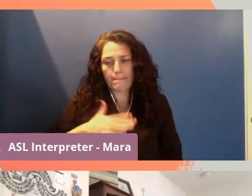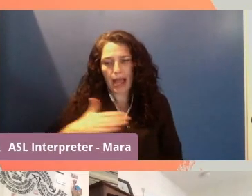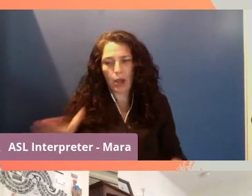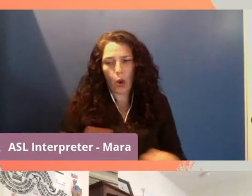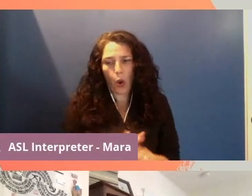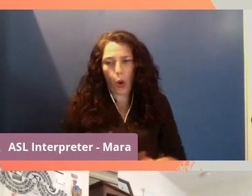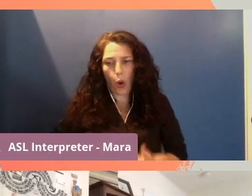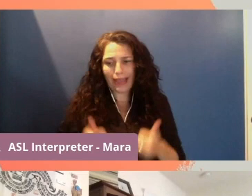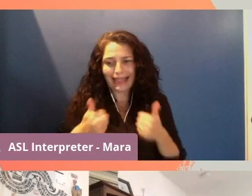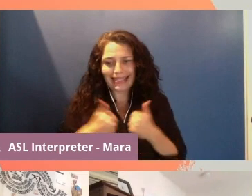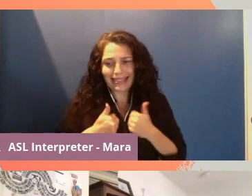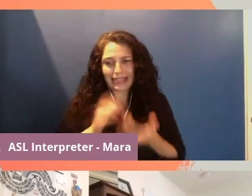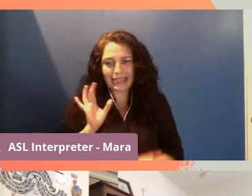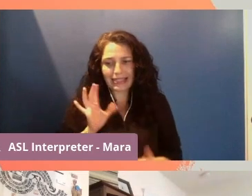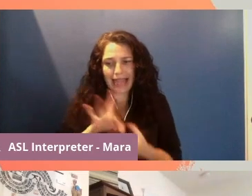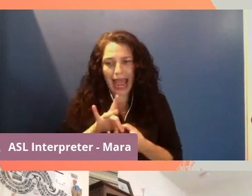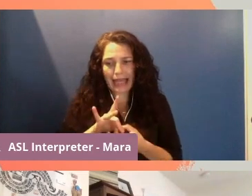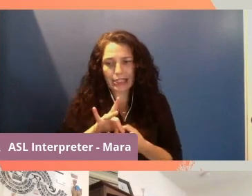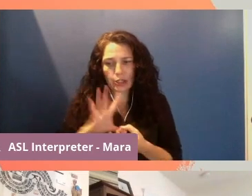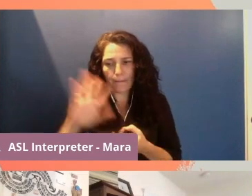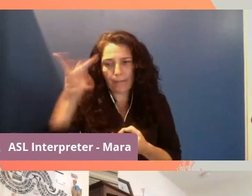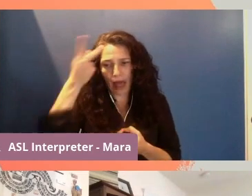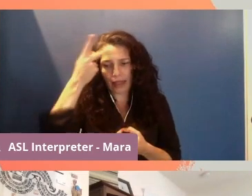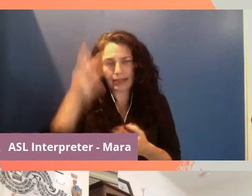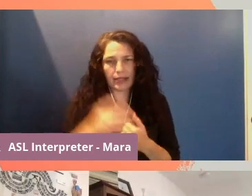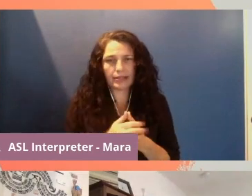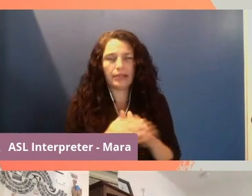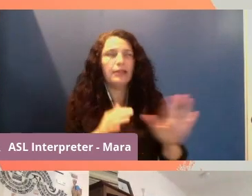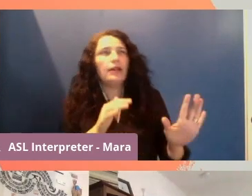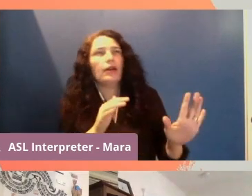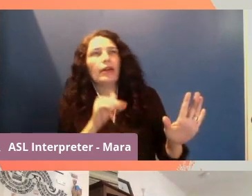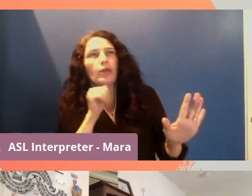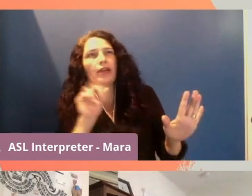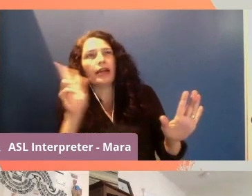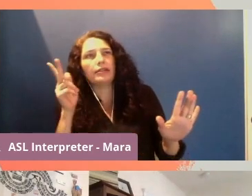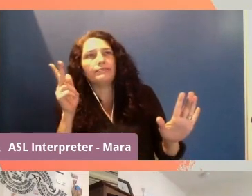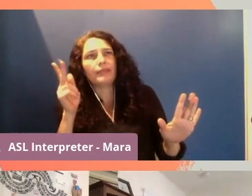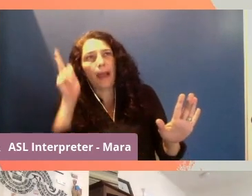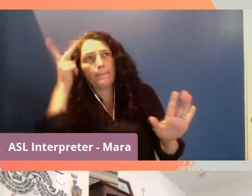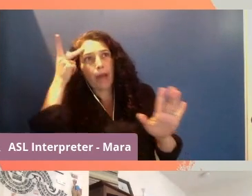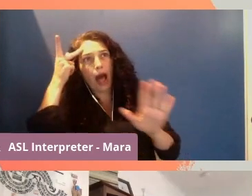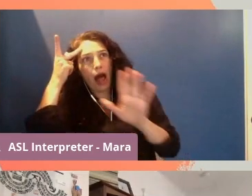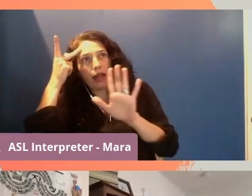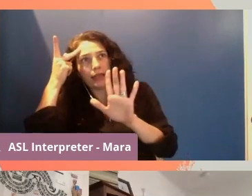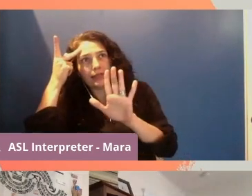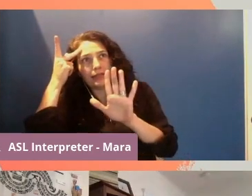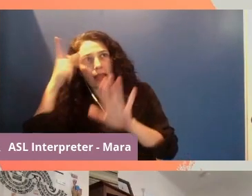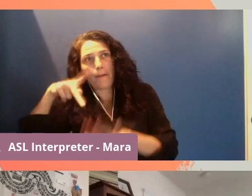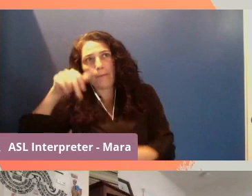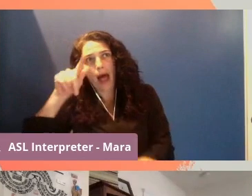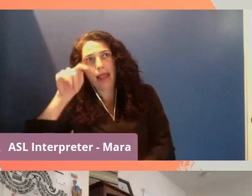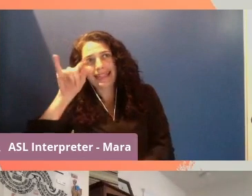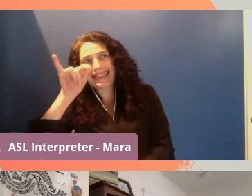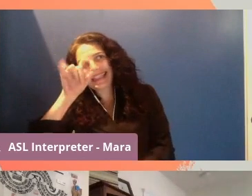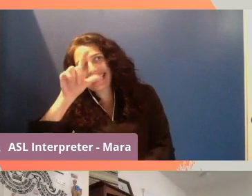my whole existence is tied to politics, not politics, but what's political, right?